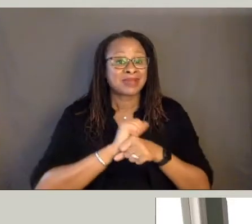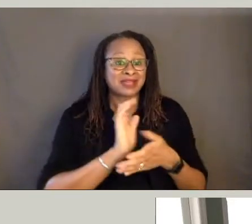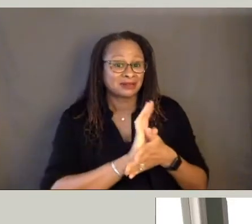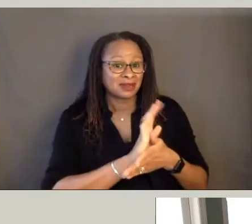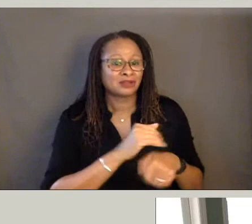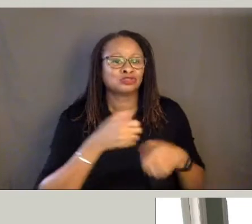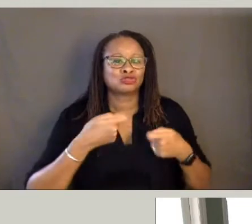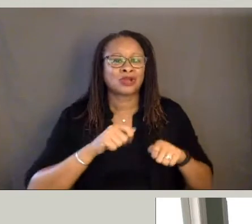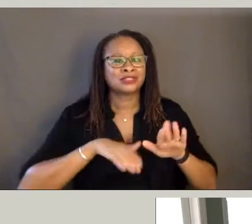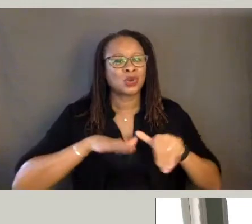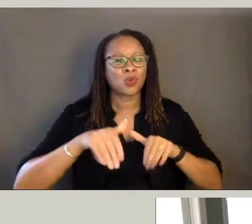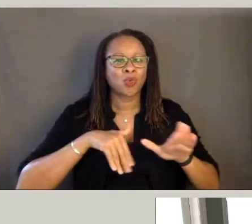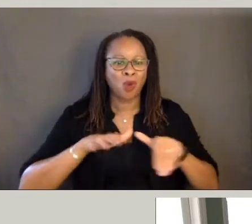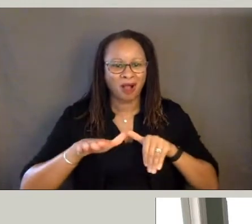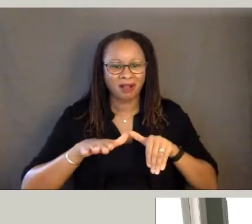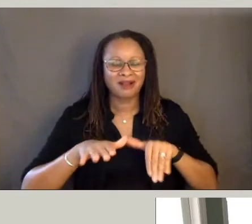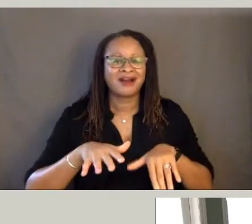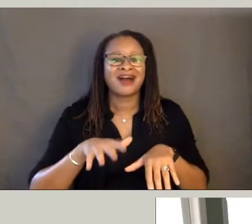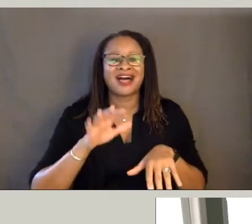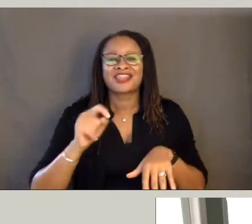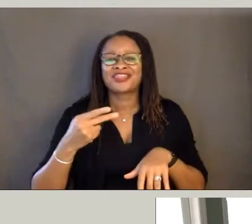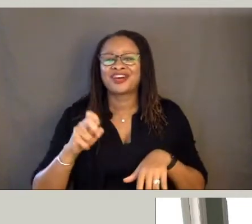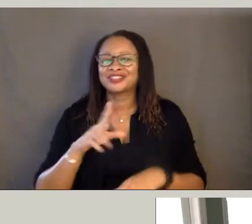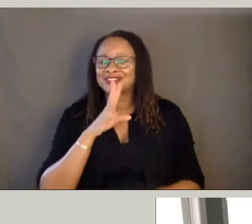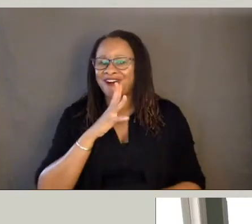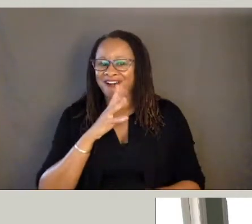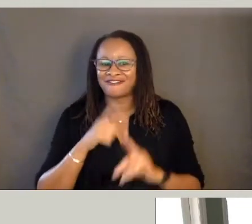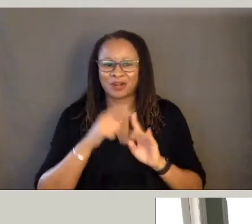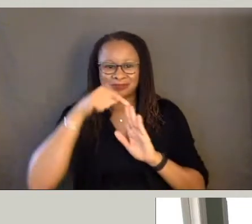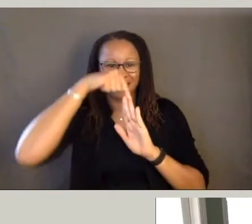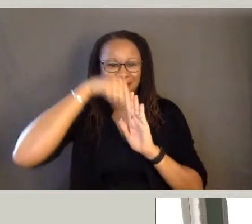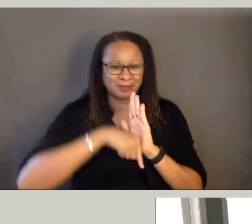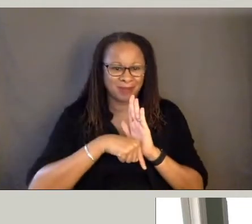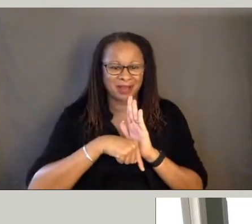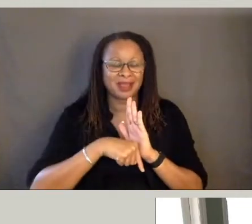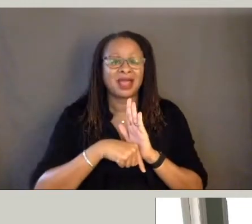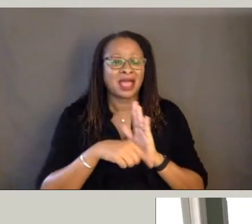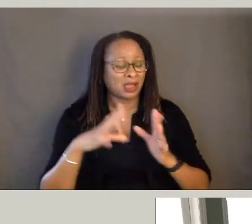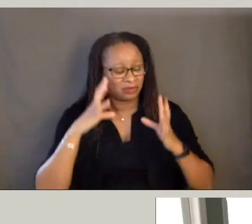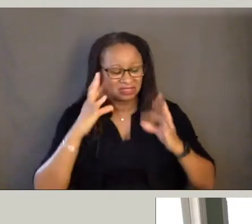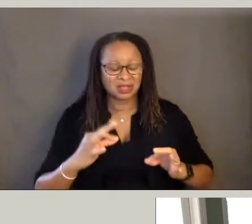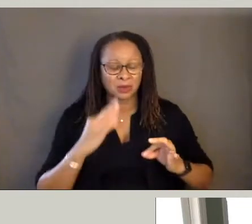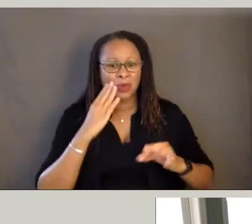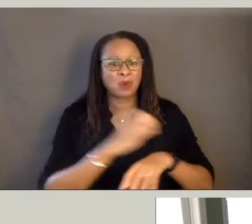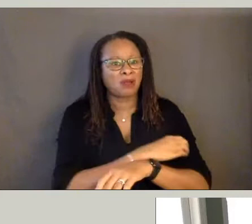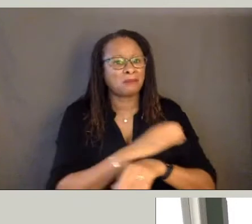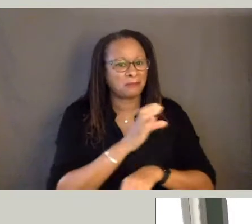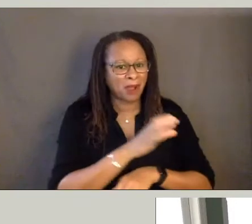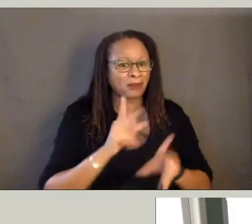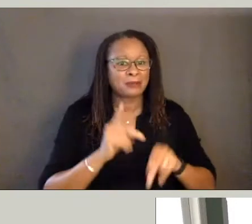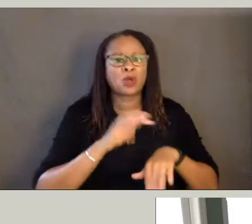from top to bottom, and we were committed to empowering the people in our set. We paid our cast, we paid our crew,